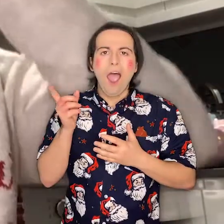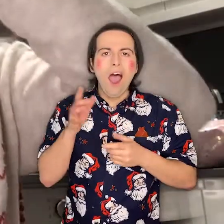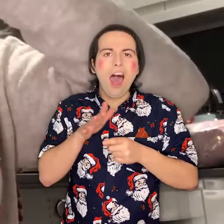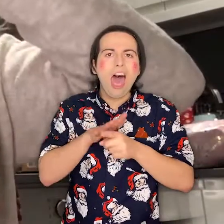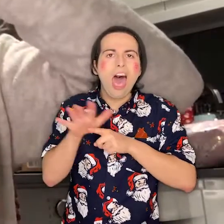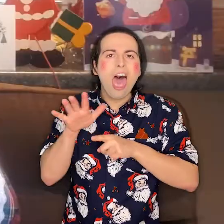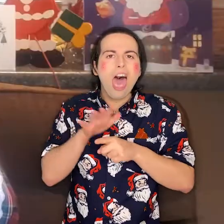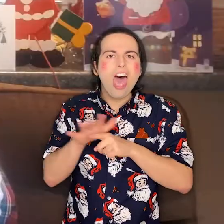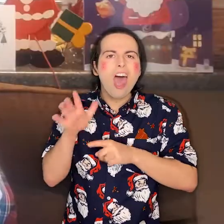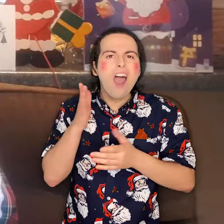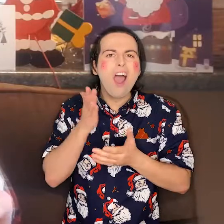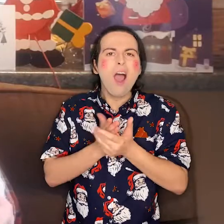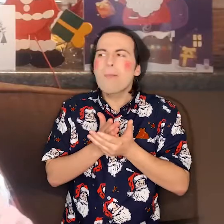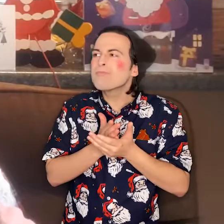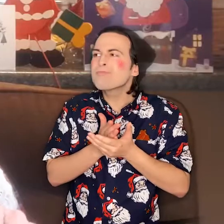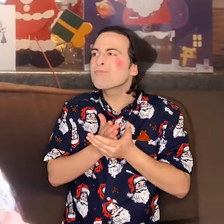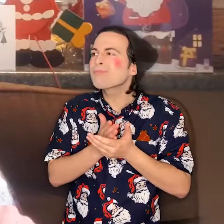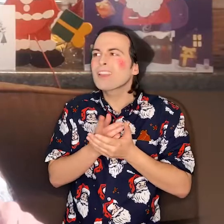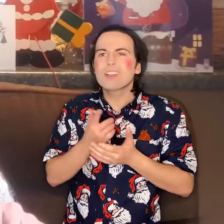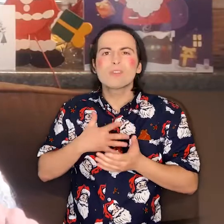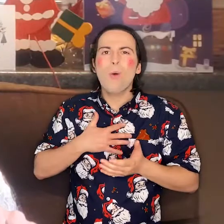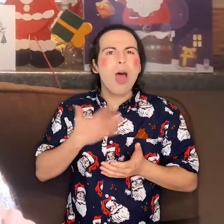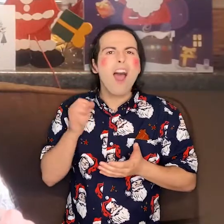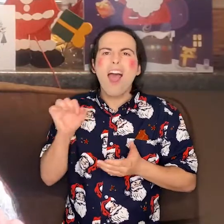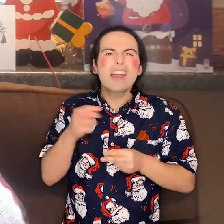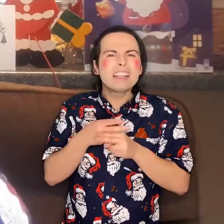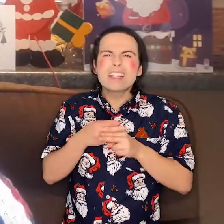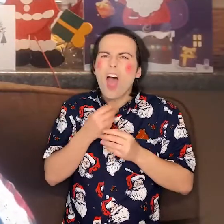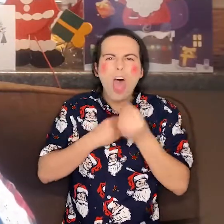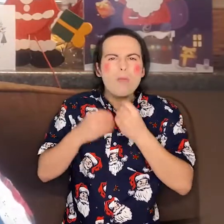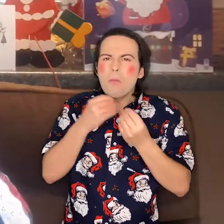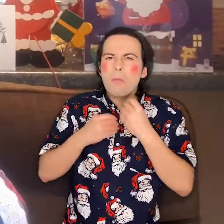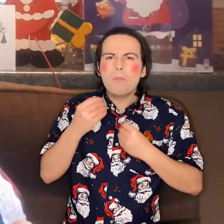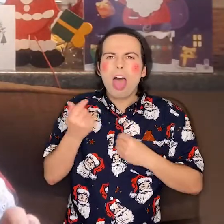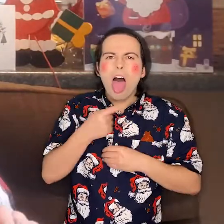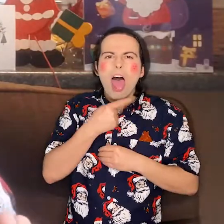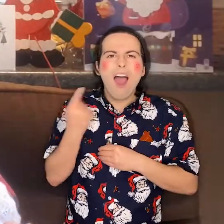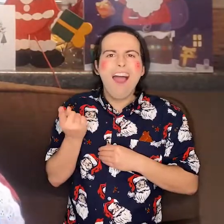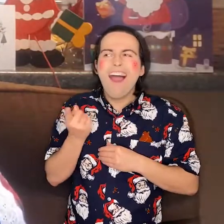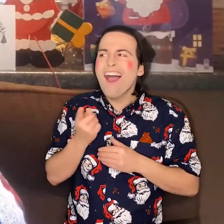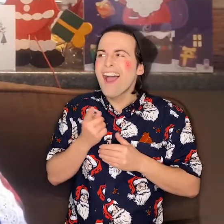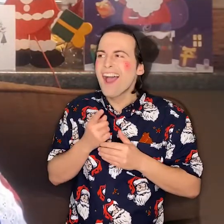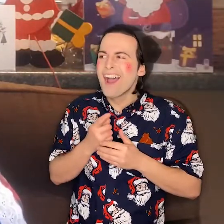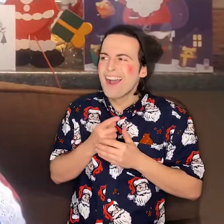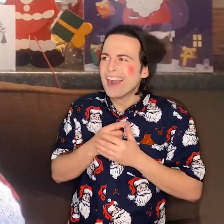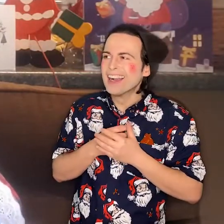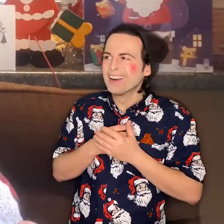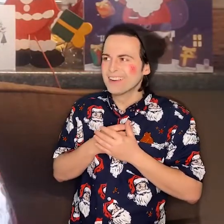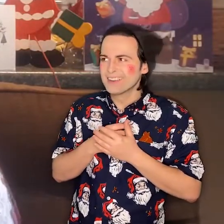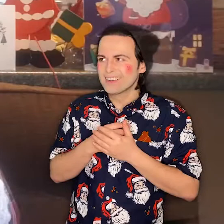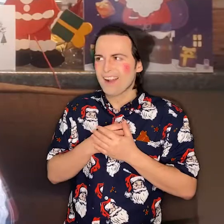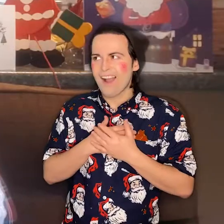Helen - I ken, and thankfully i have heard that burnt gristle is a good source of protein.